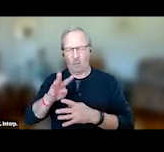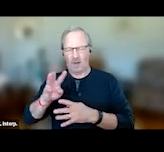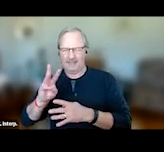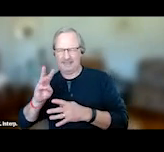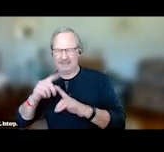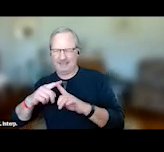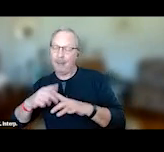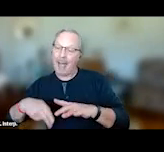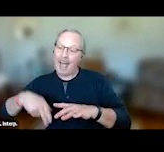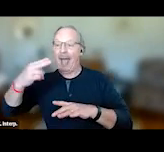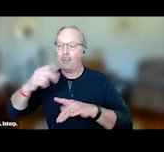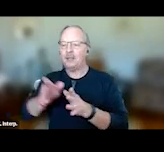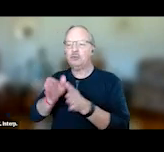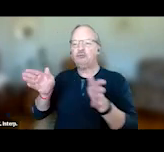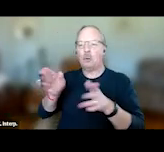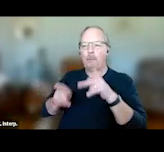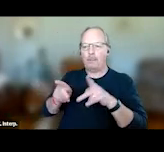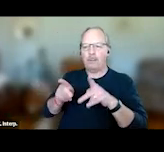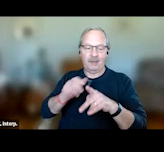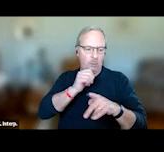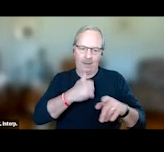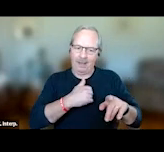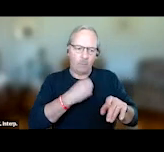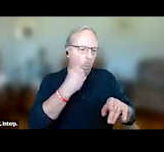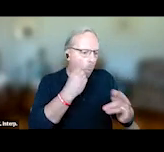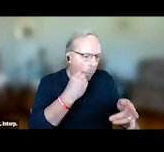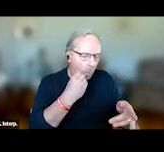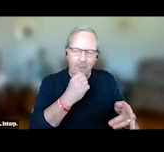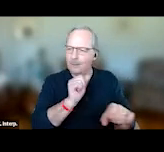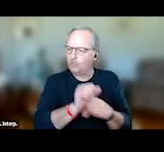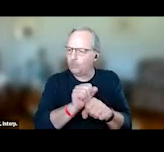particularly if they're unhoused, if they're unemployed, or if they have a history of abuse.